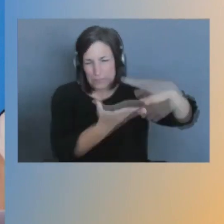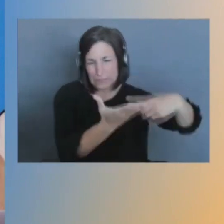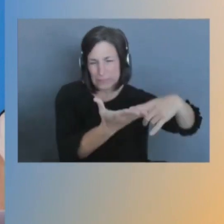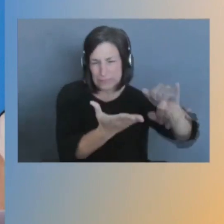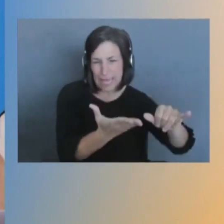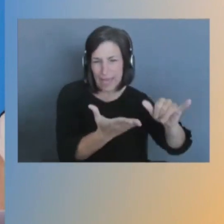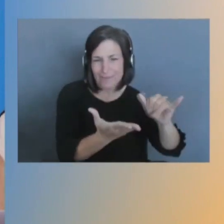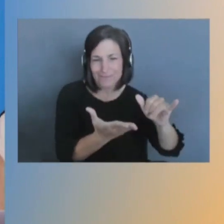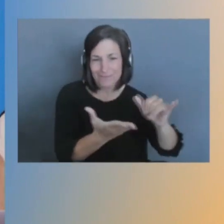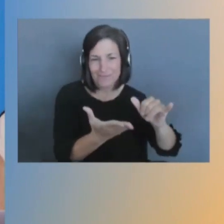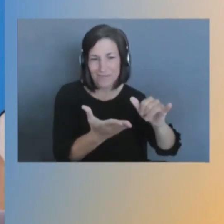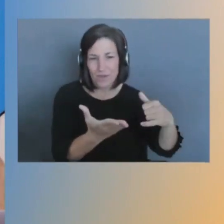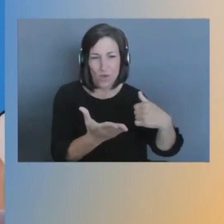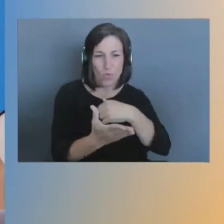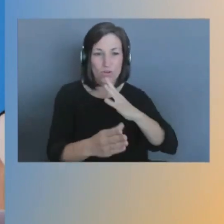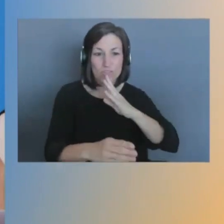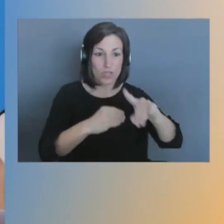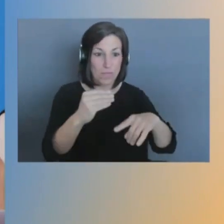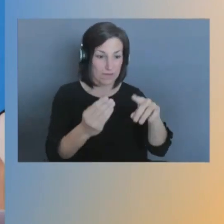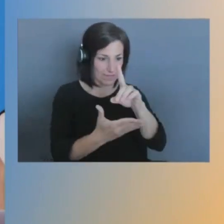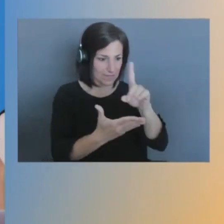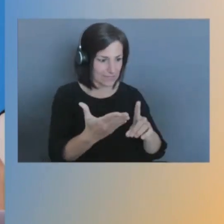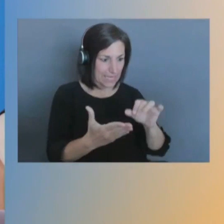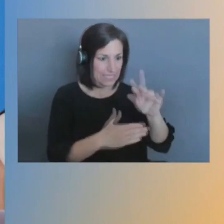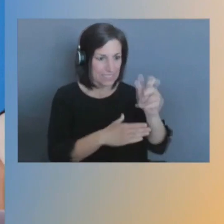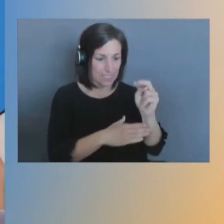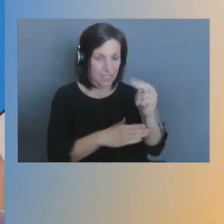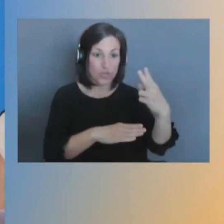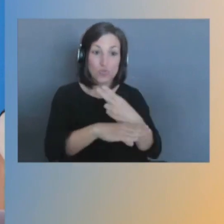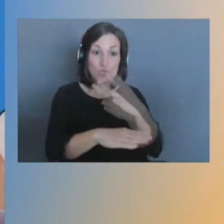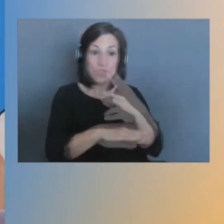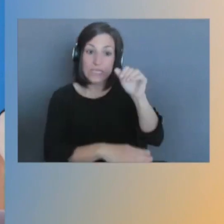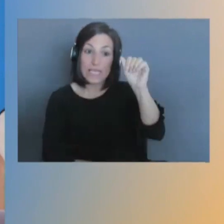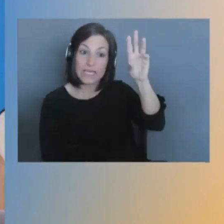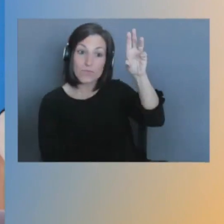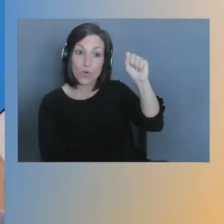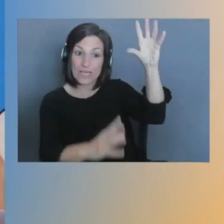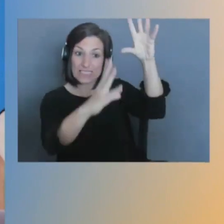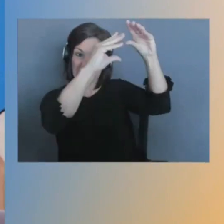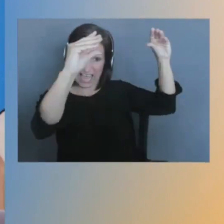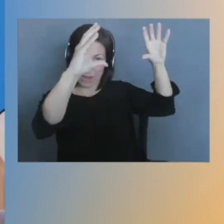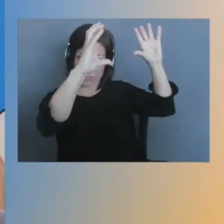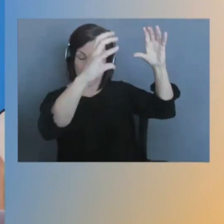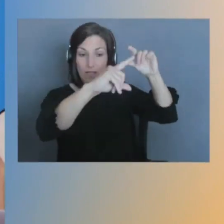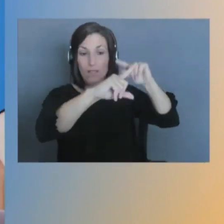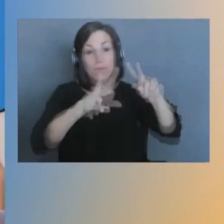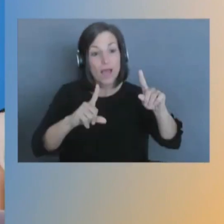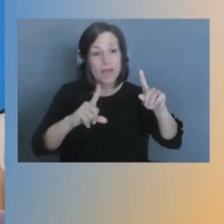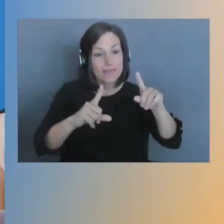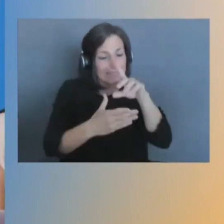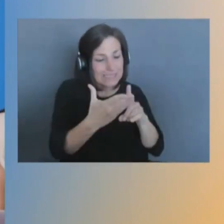designing silicon using the AWS cloud, but the complexity of designing silicon, the timeline that it takes,